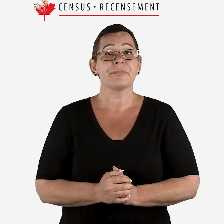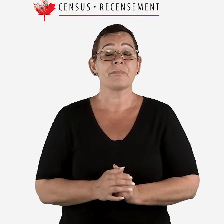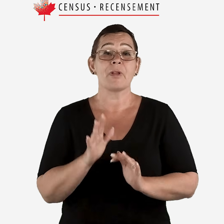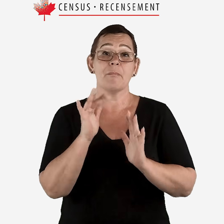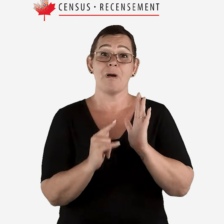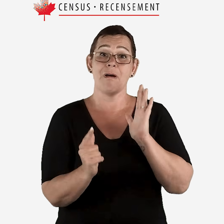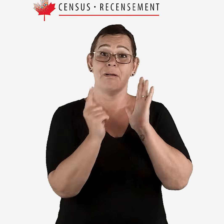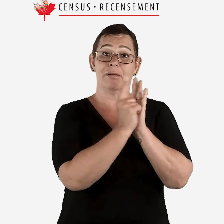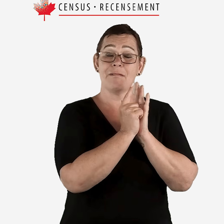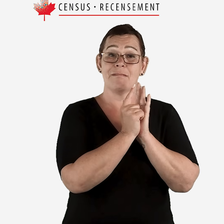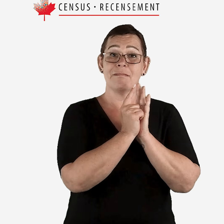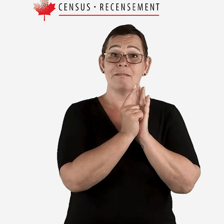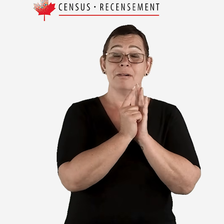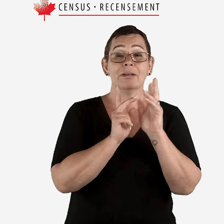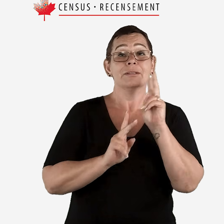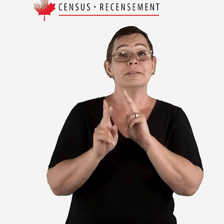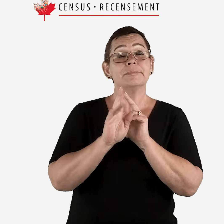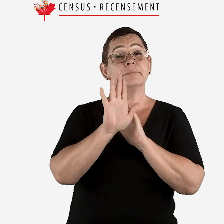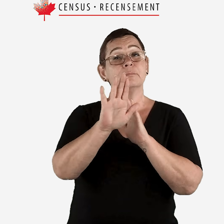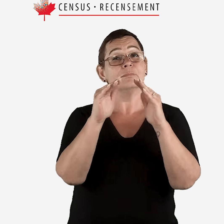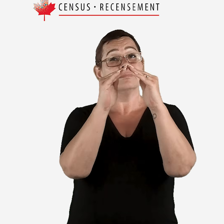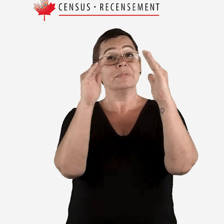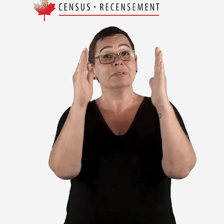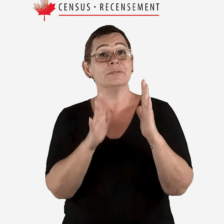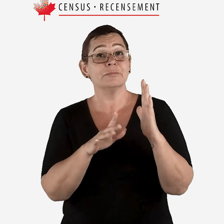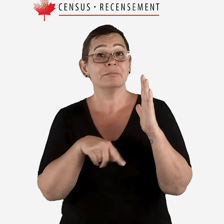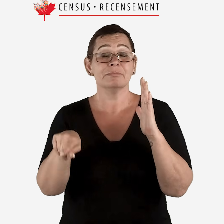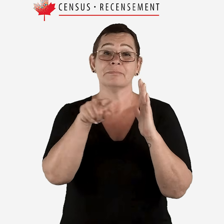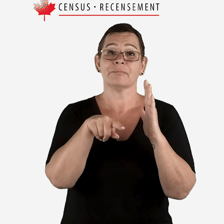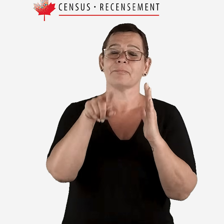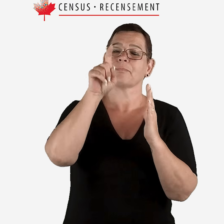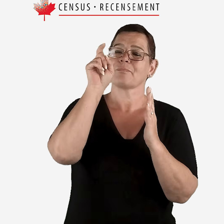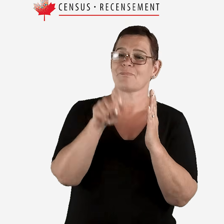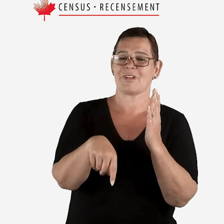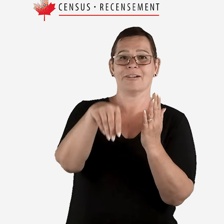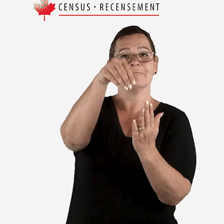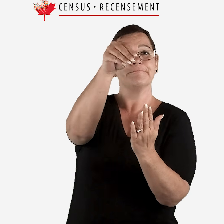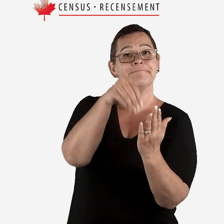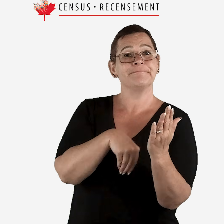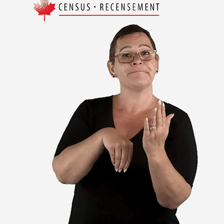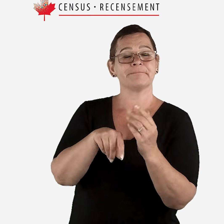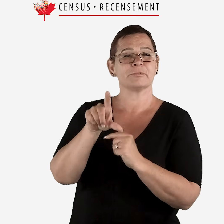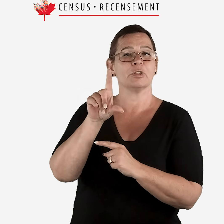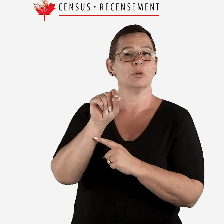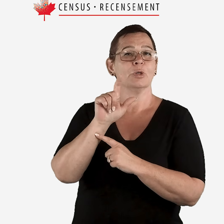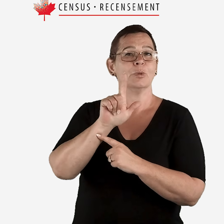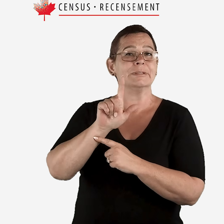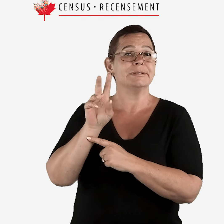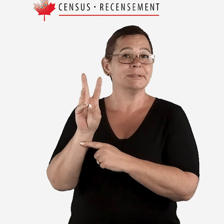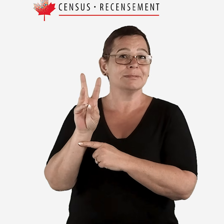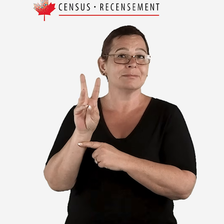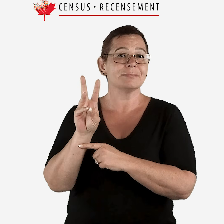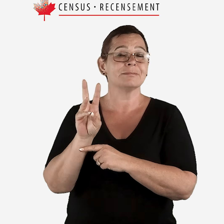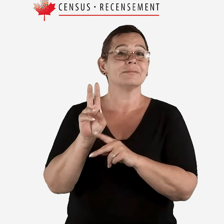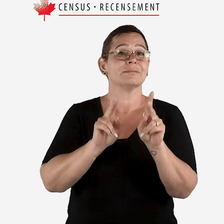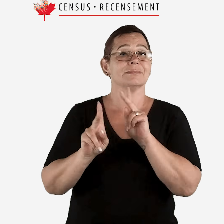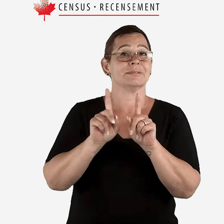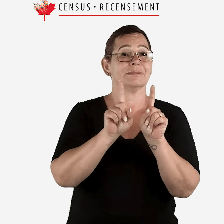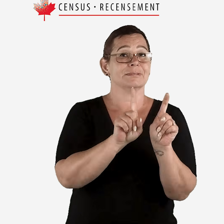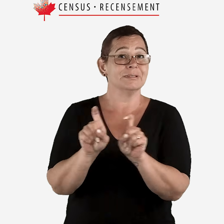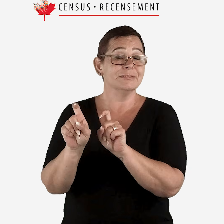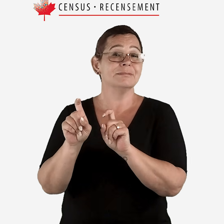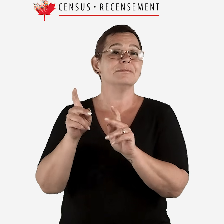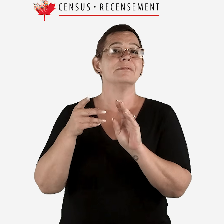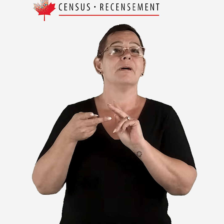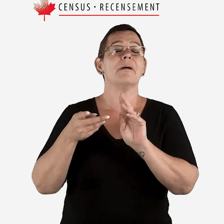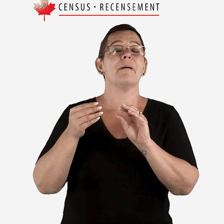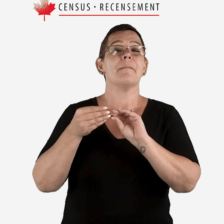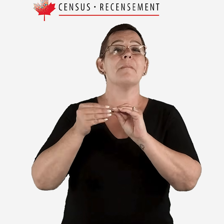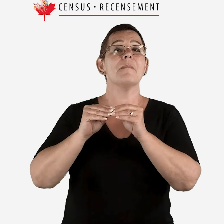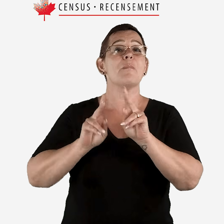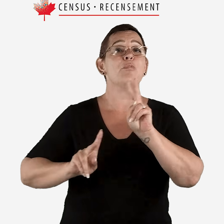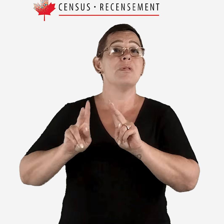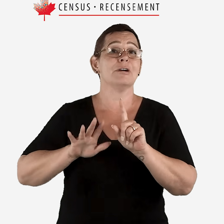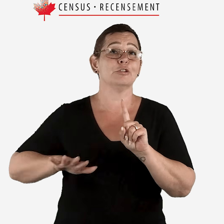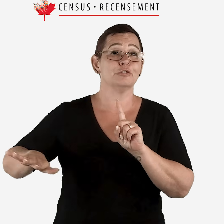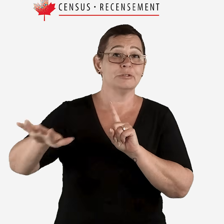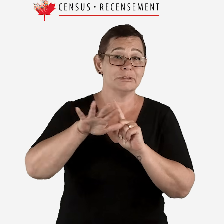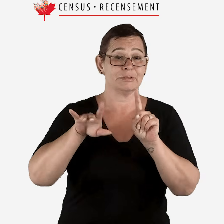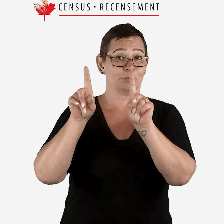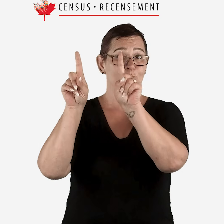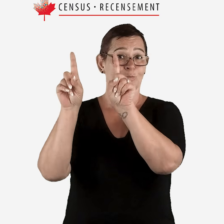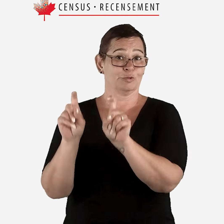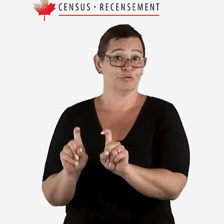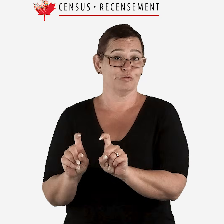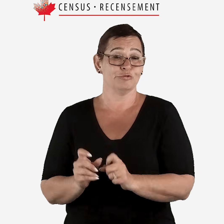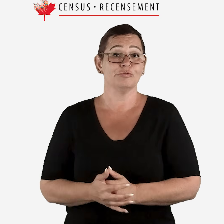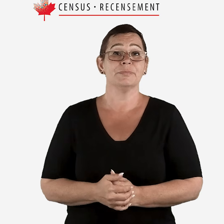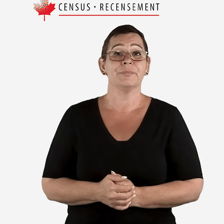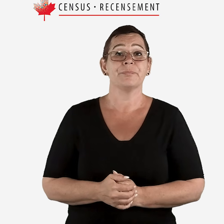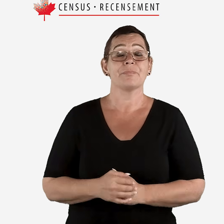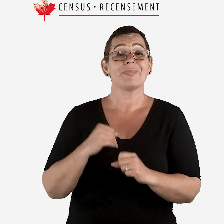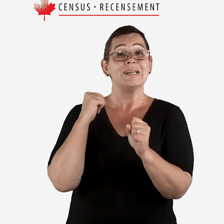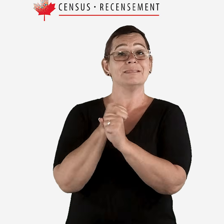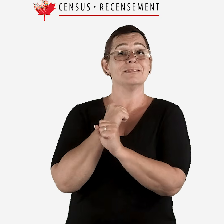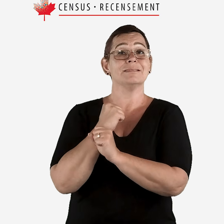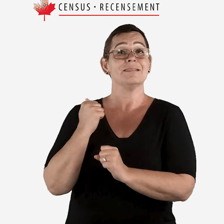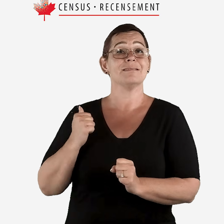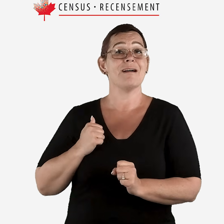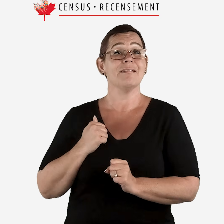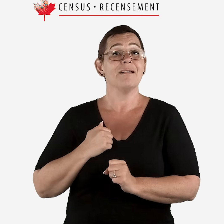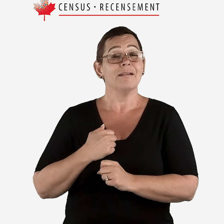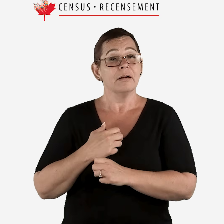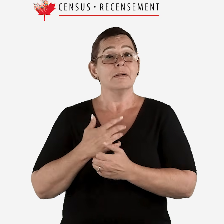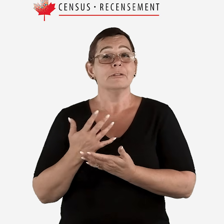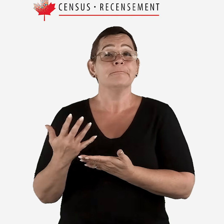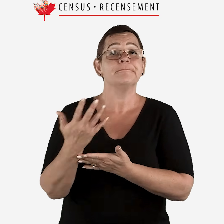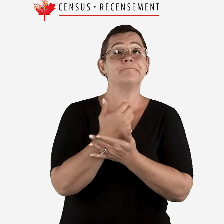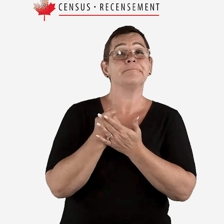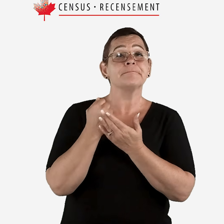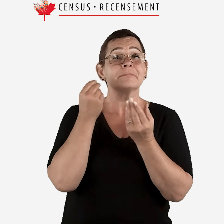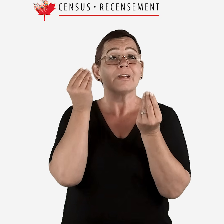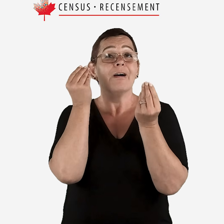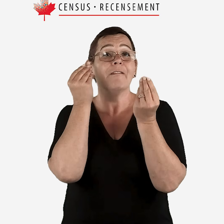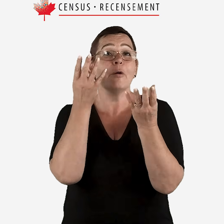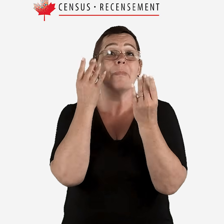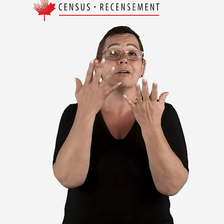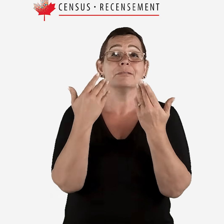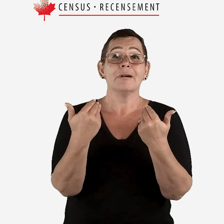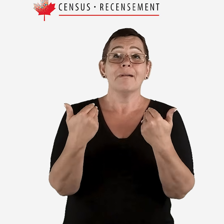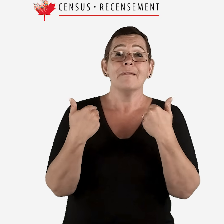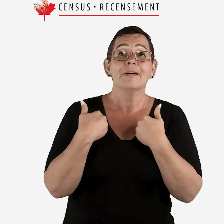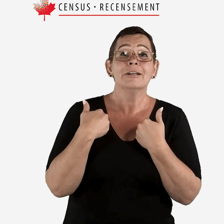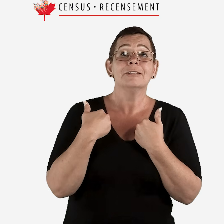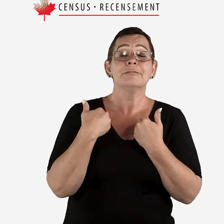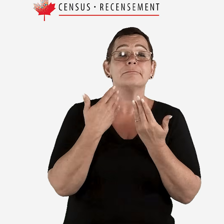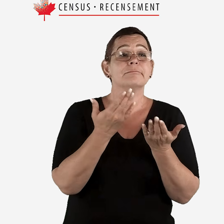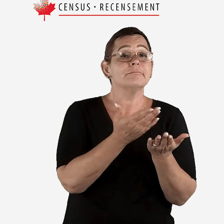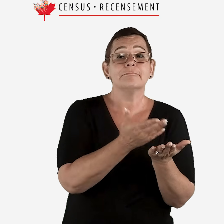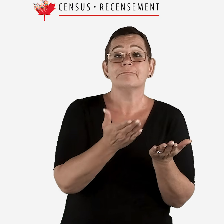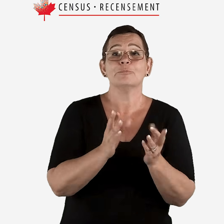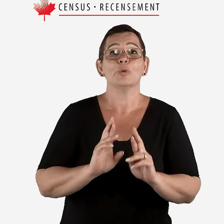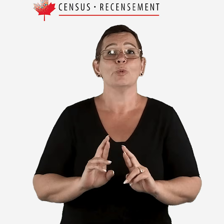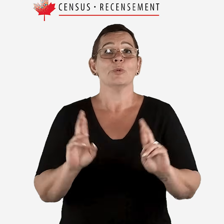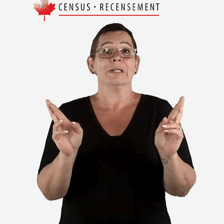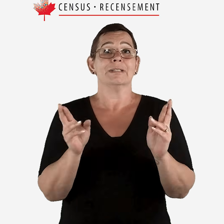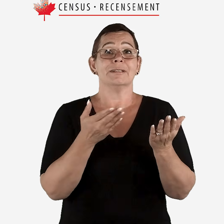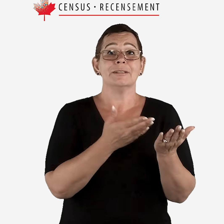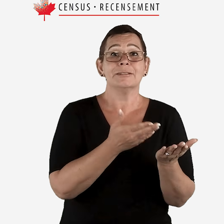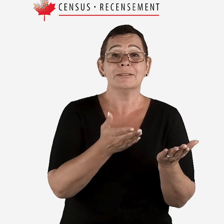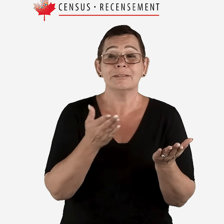By law, your household must complete a 2026 Census of Population questionnaire. Statistics Canada makes use of existing sources of information,